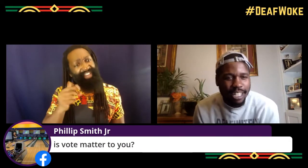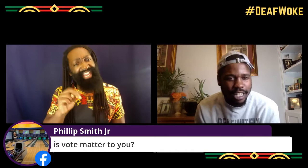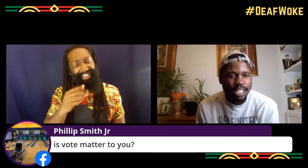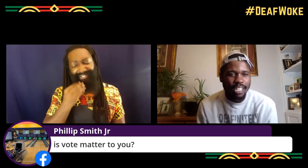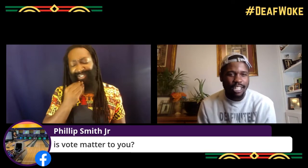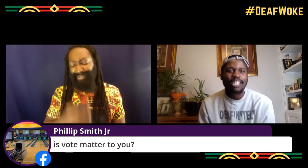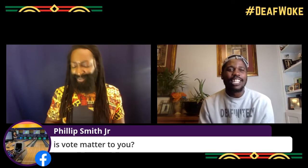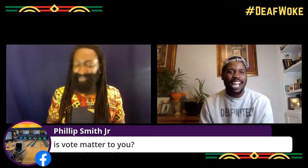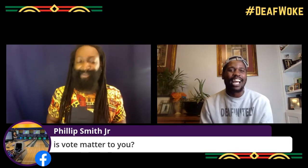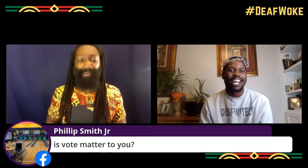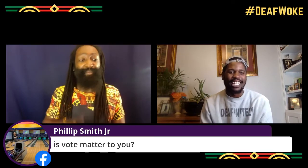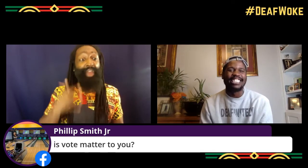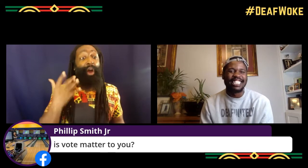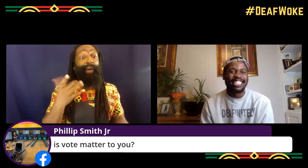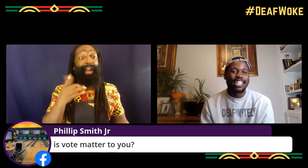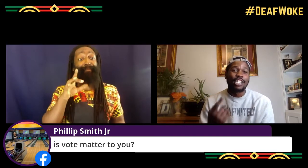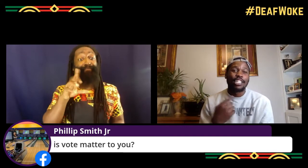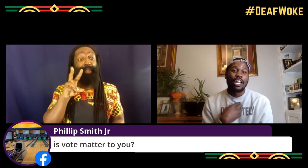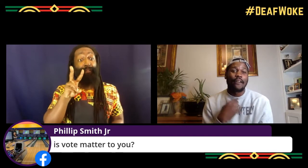And also I'm more vegan too, so.